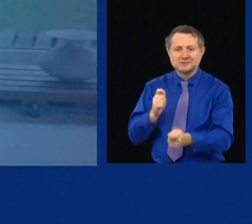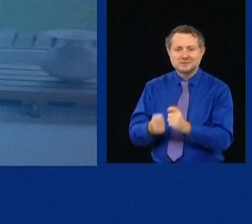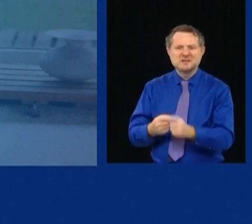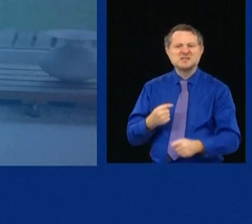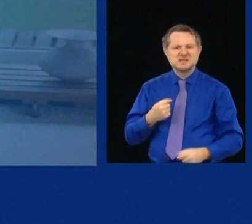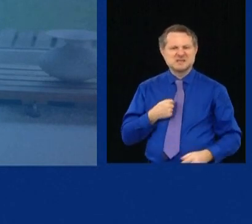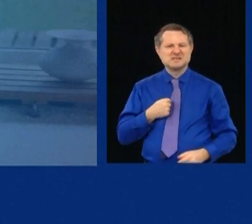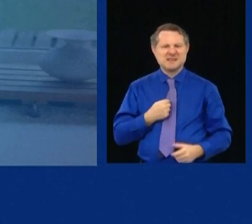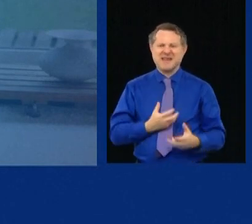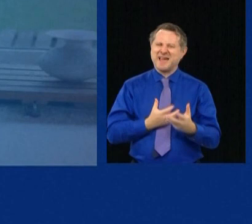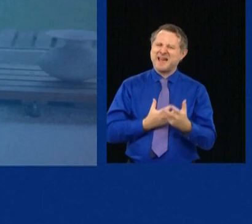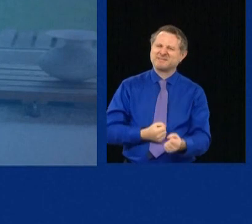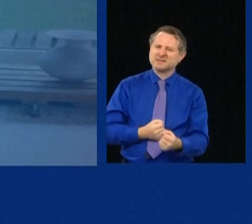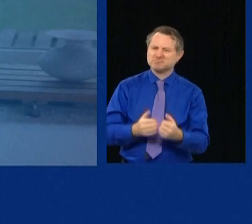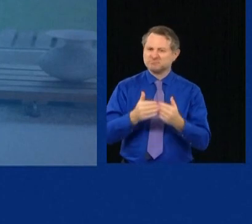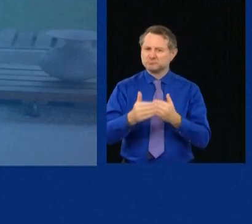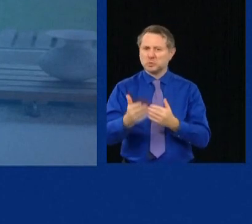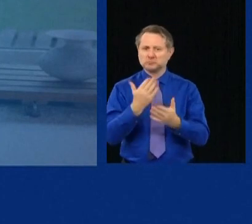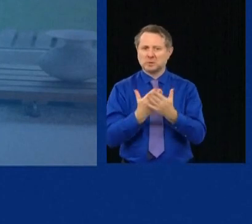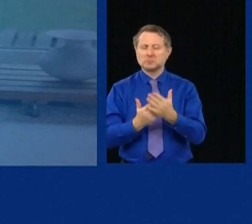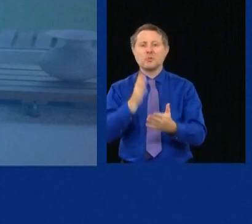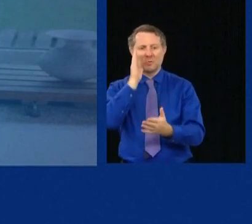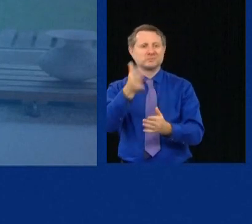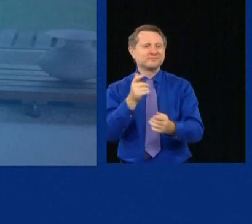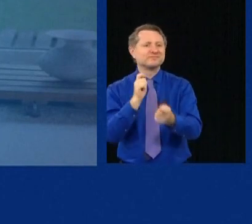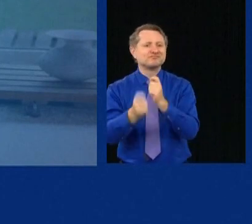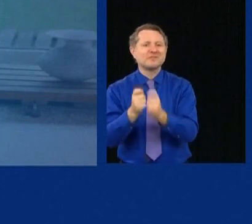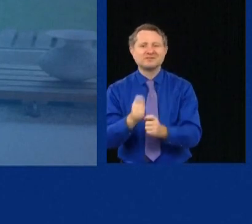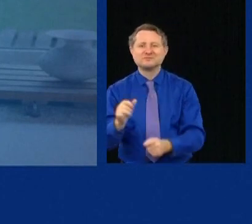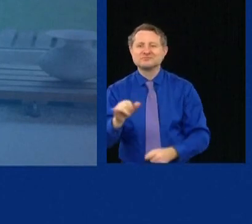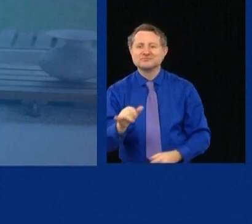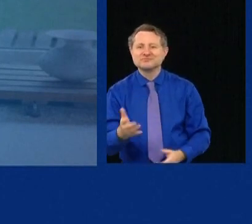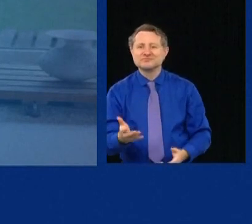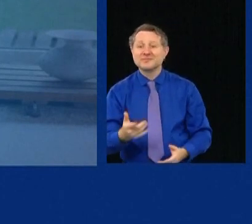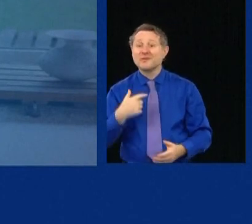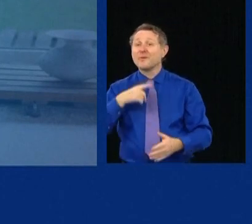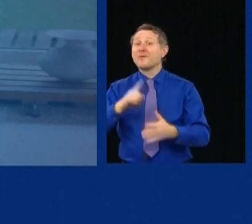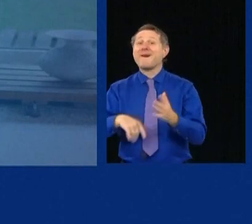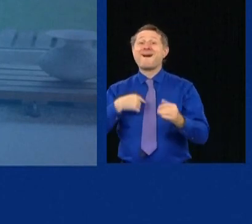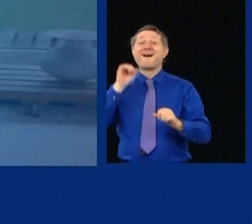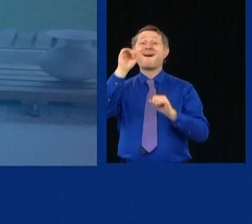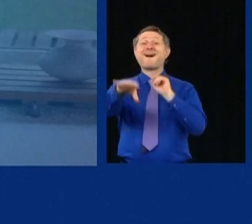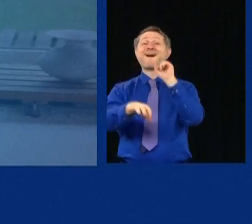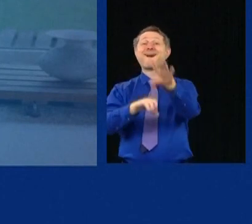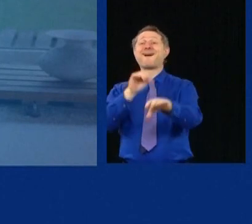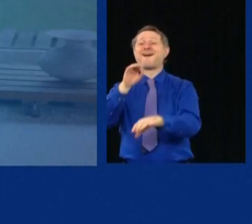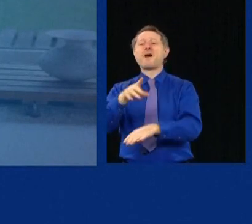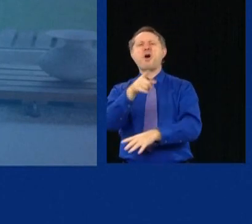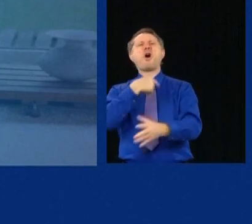THE FACTS IN THIS VIRUS HAVE CHANGED AND I BELIEVE THEY WILL